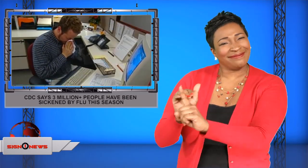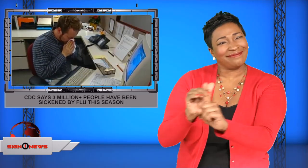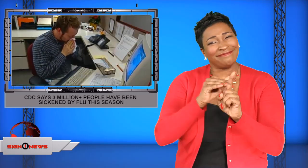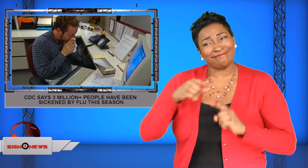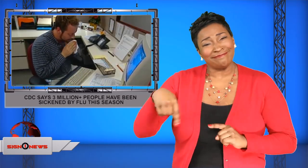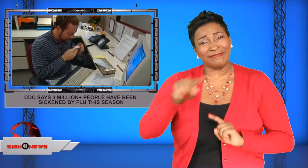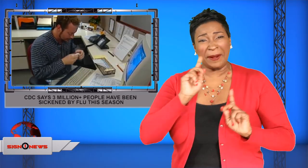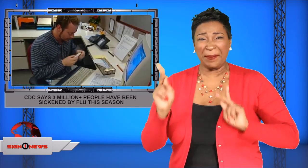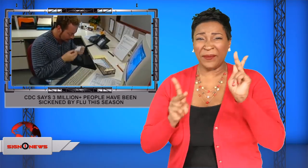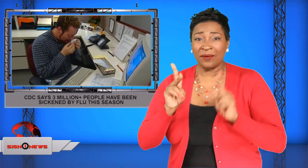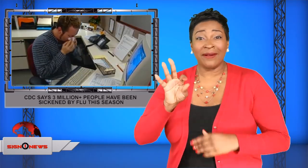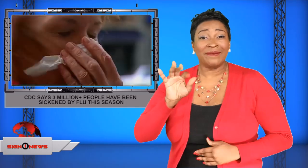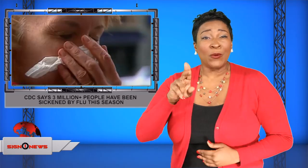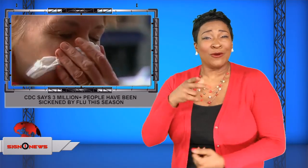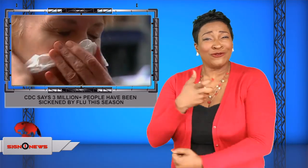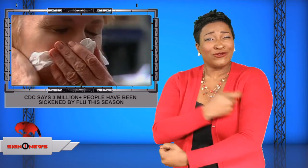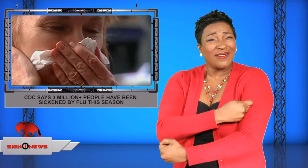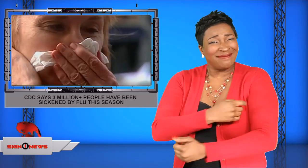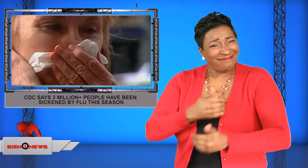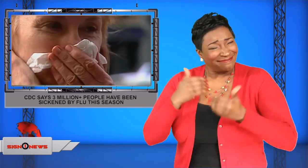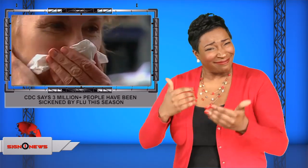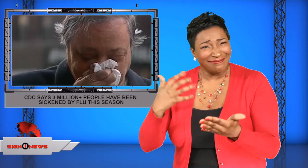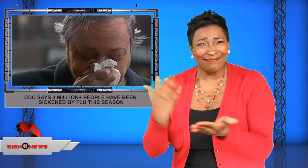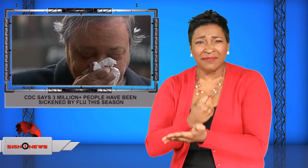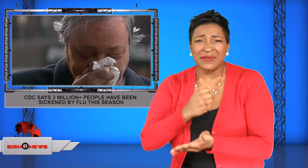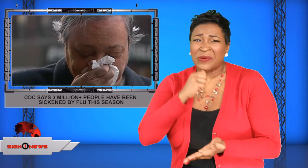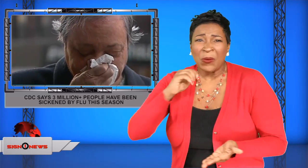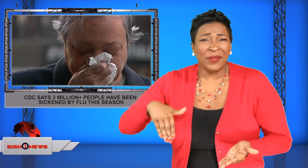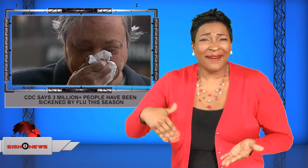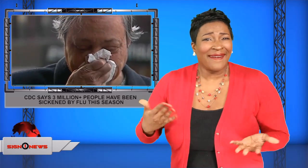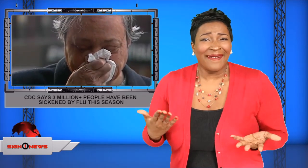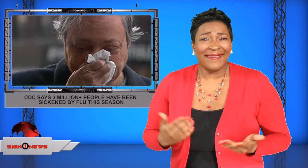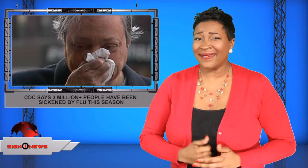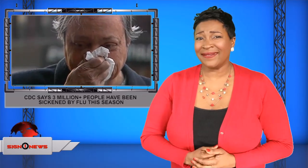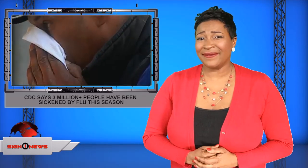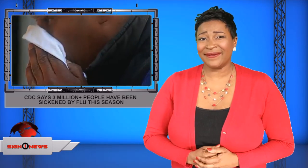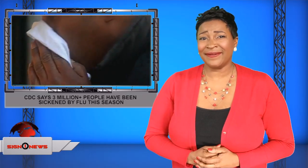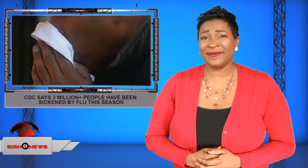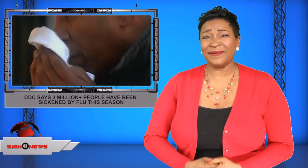people it's not too late to get a flu shot.